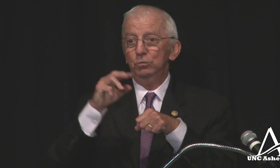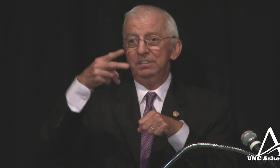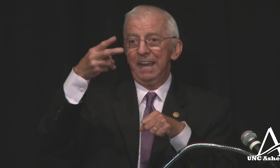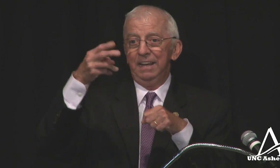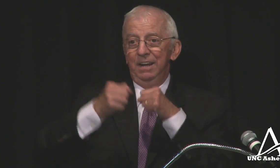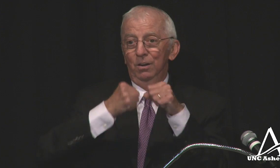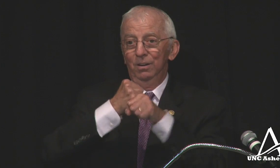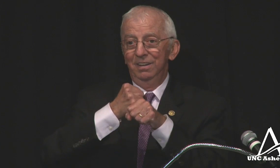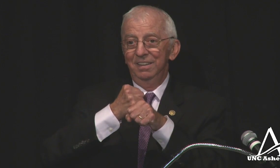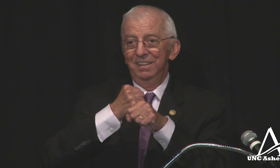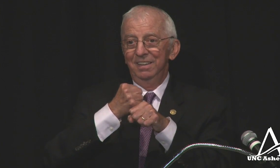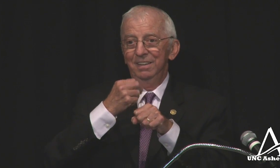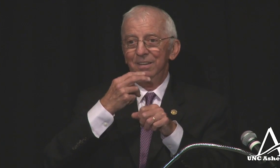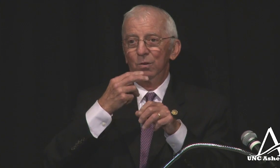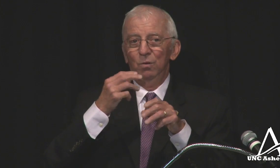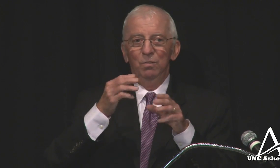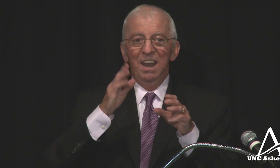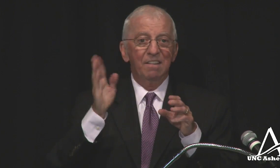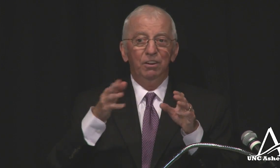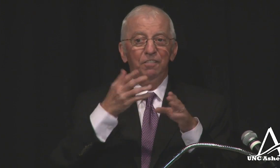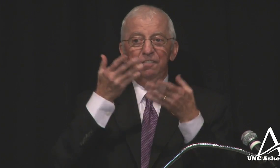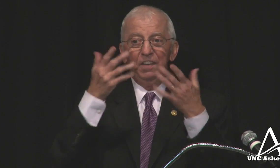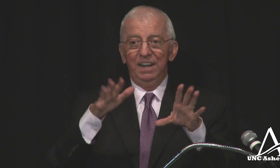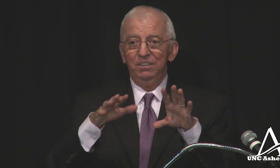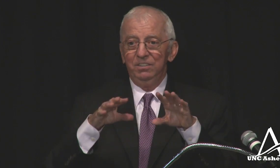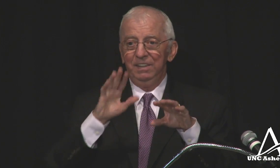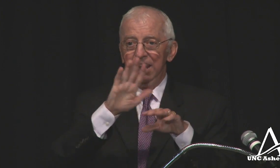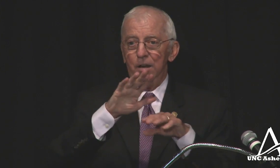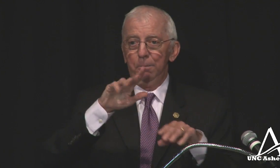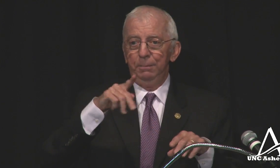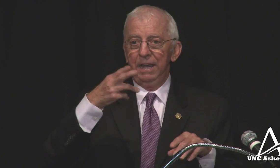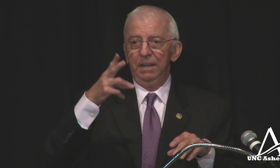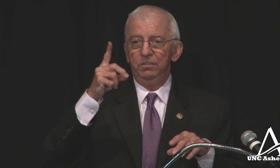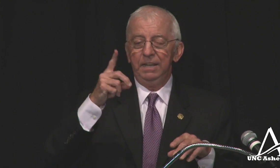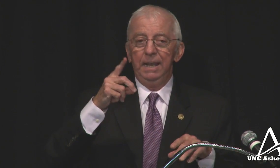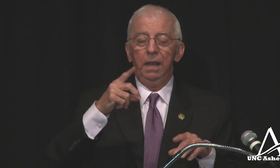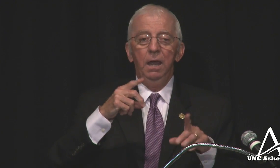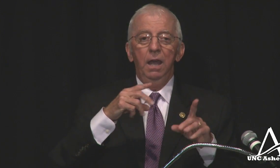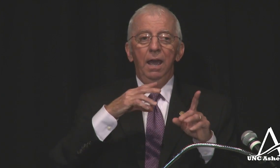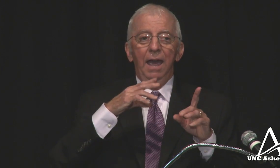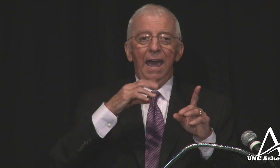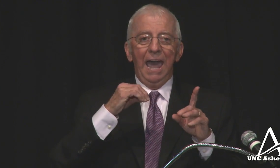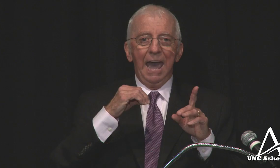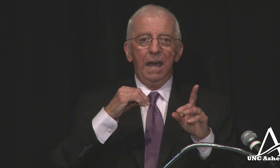to second year, never finished their PHD.